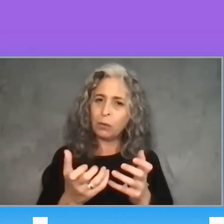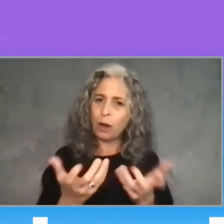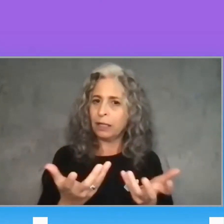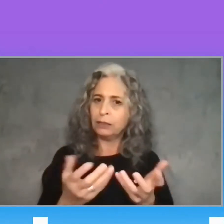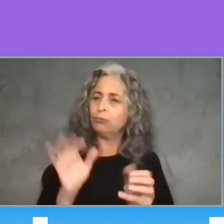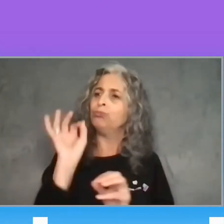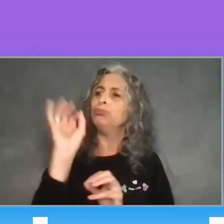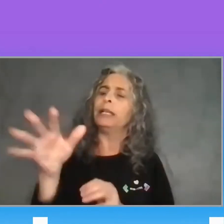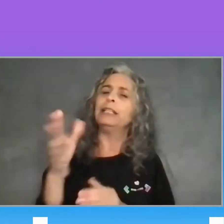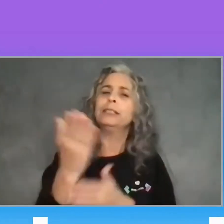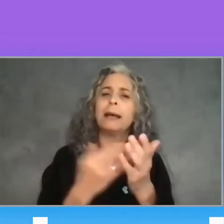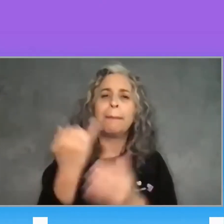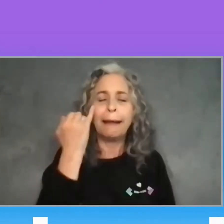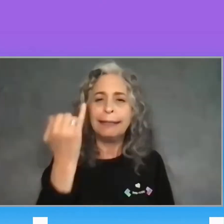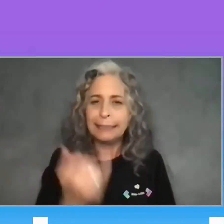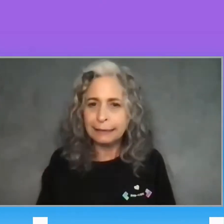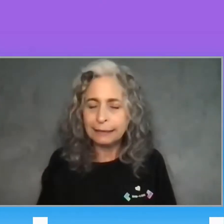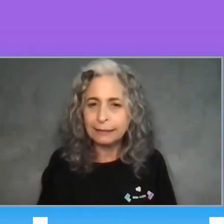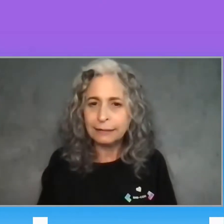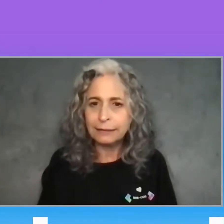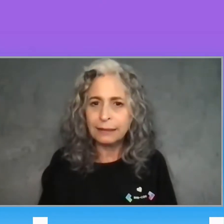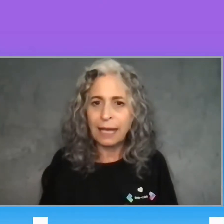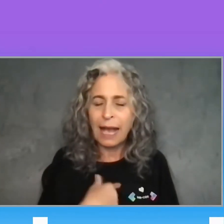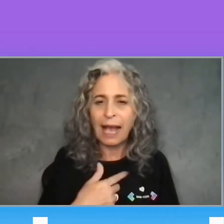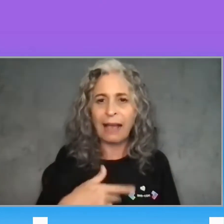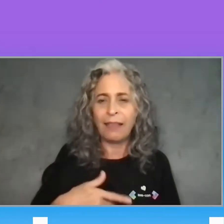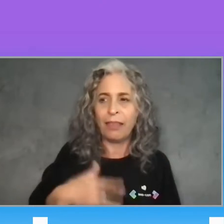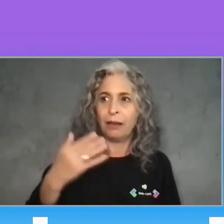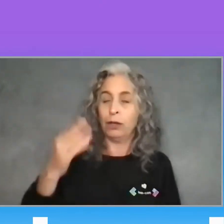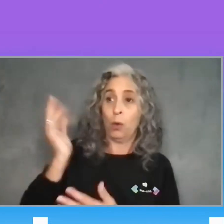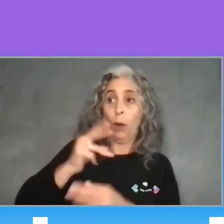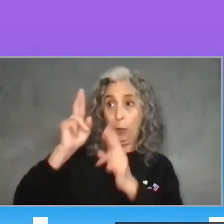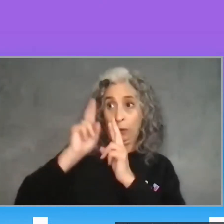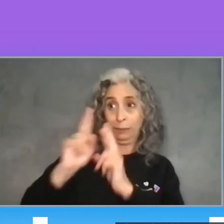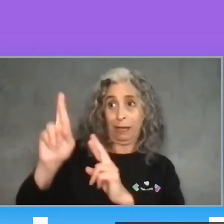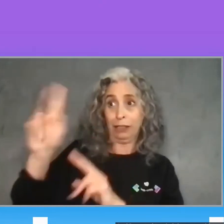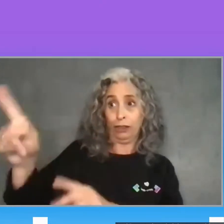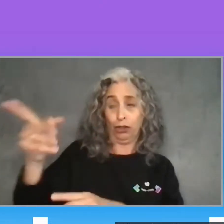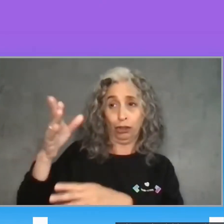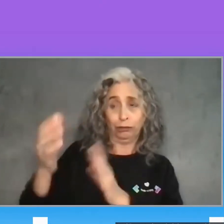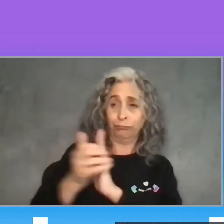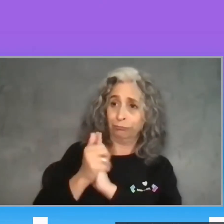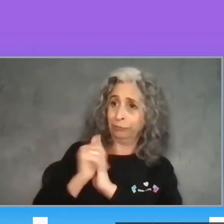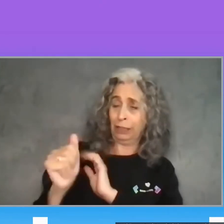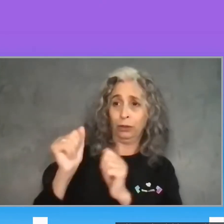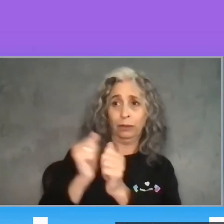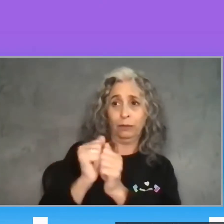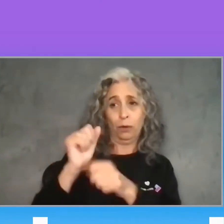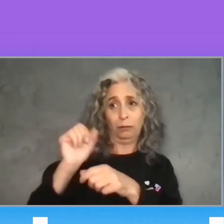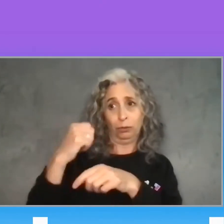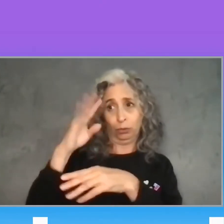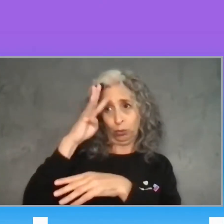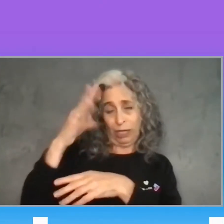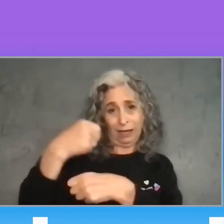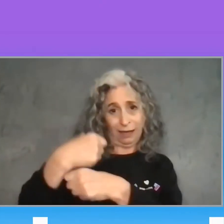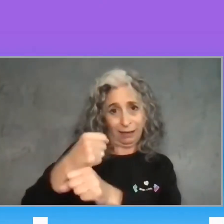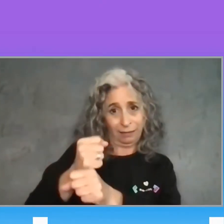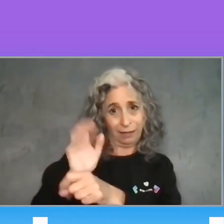ideas because I thought so highly of her as a filmmaker.